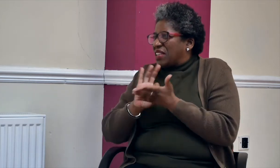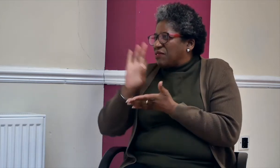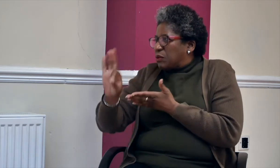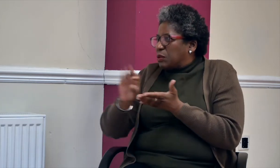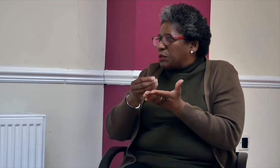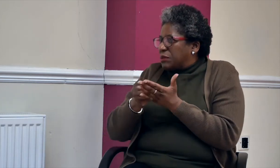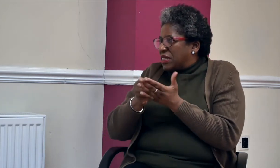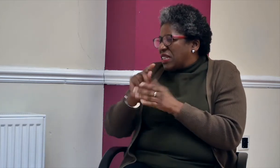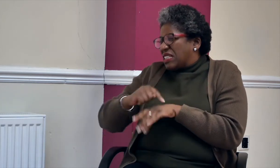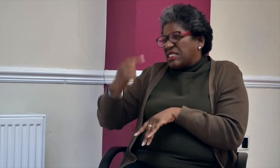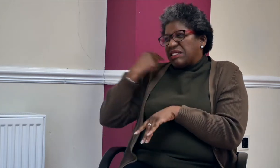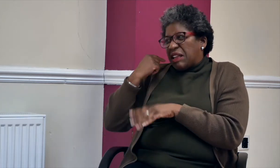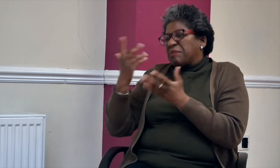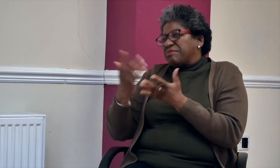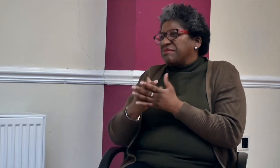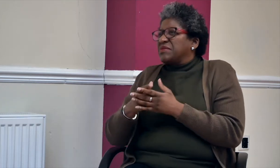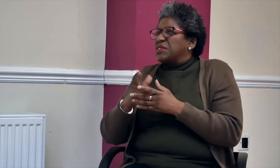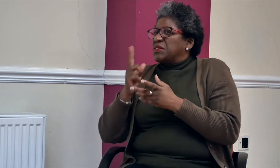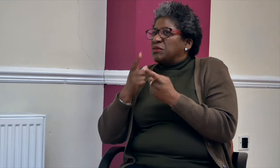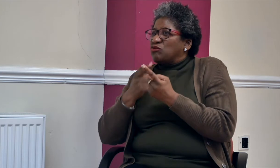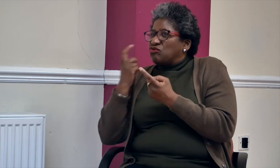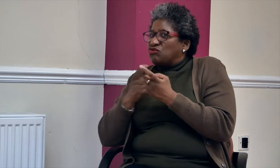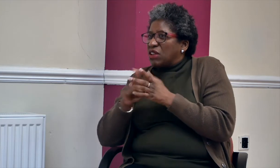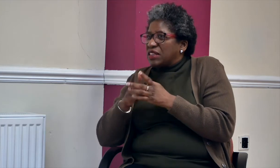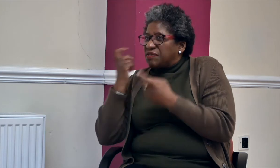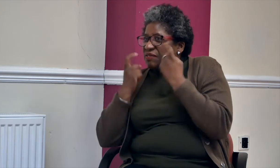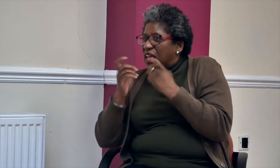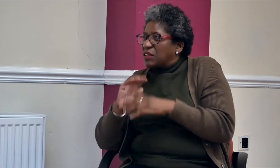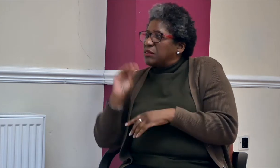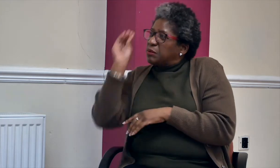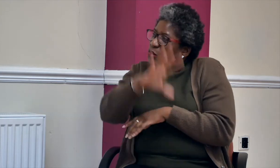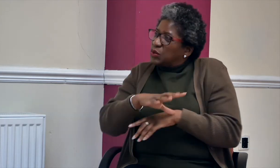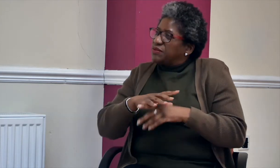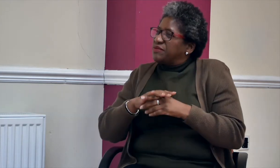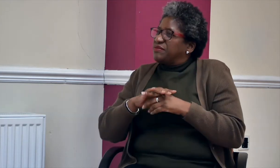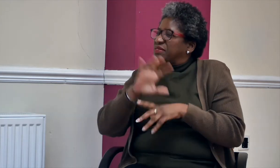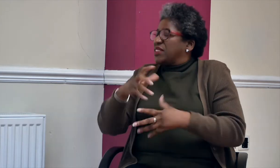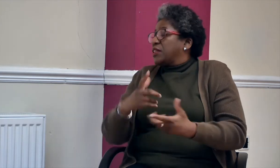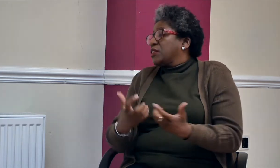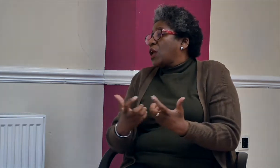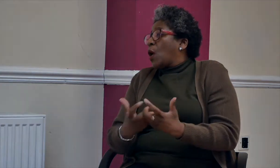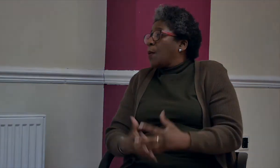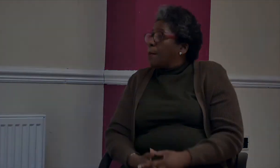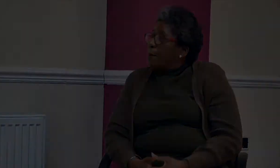We couldn't afford to fix it. So we had to move elsewhere, that's what happened.